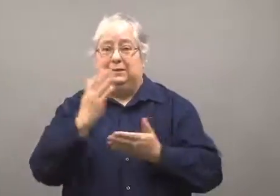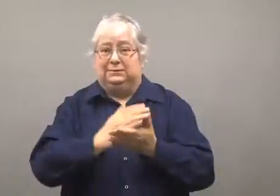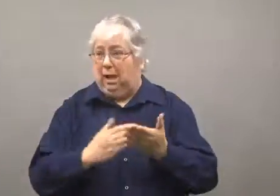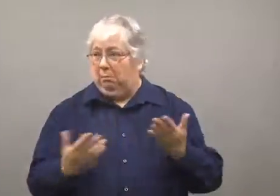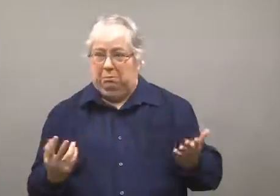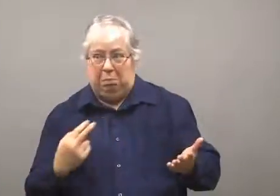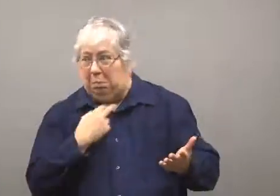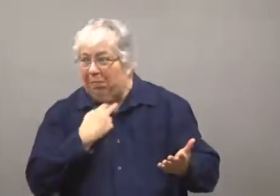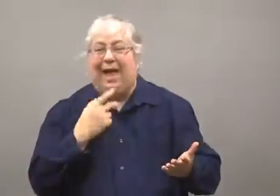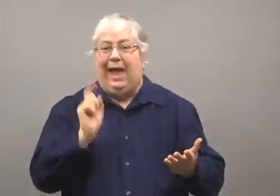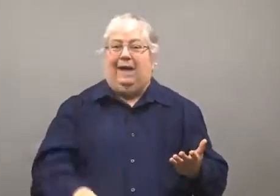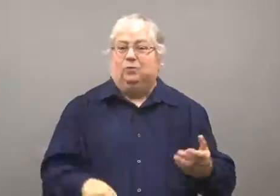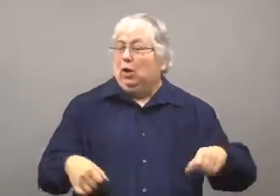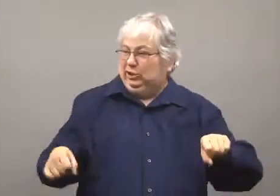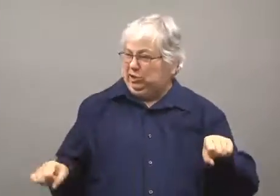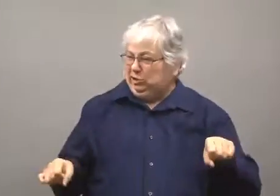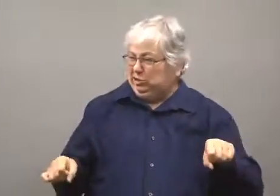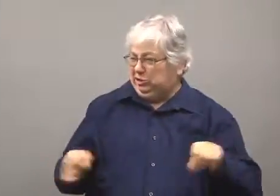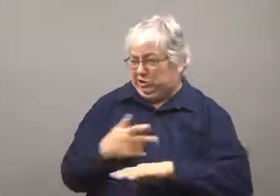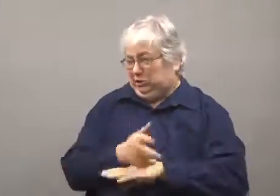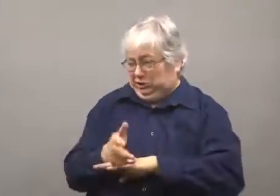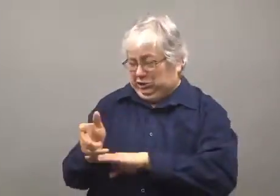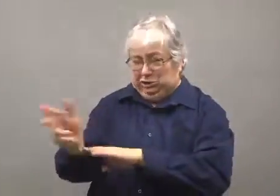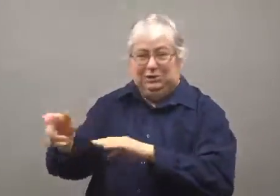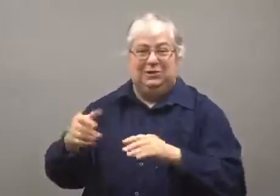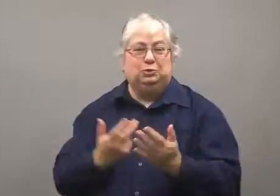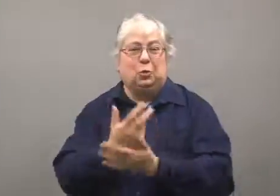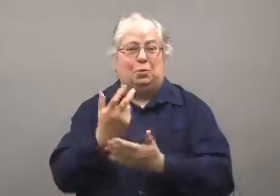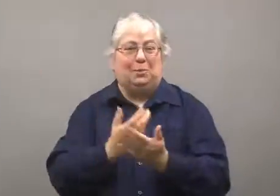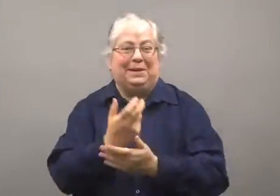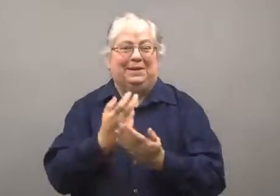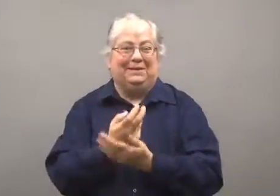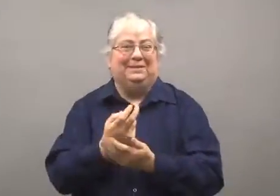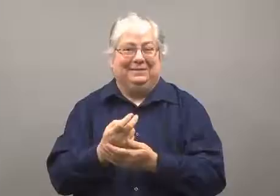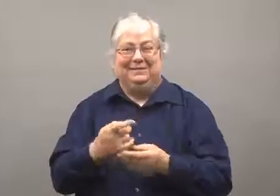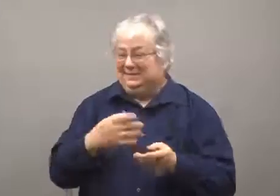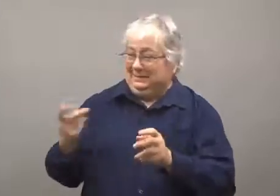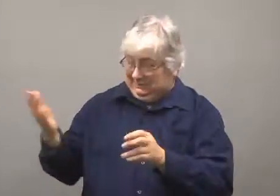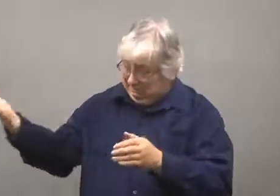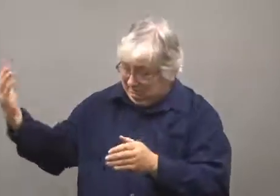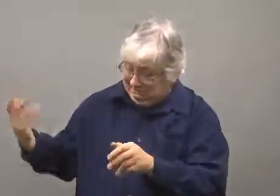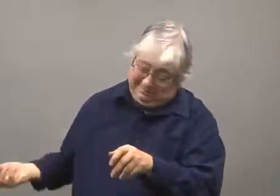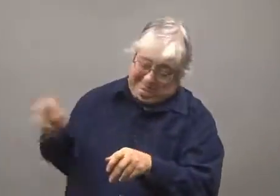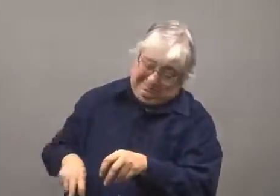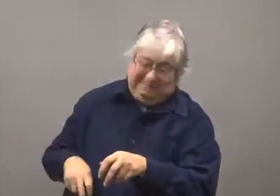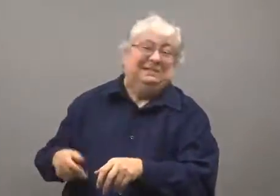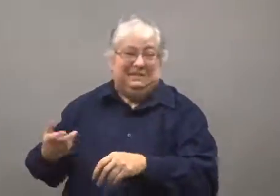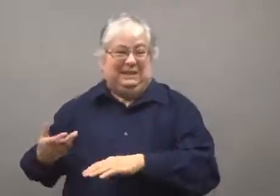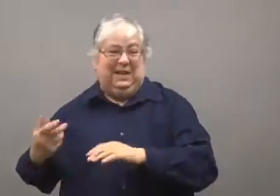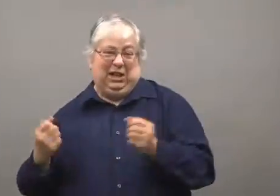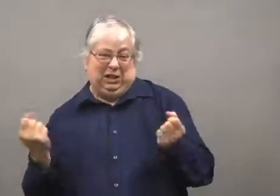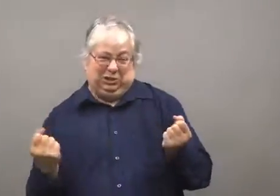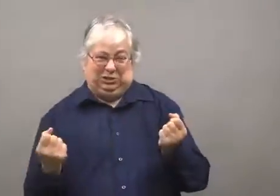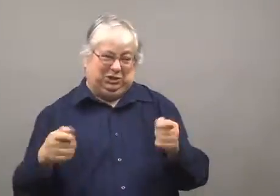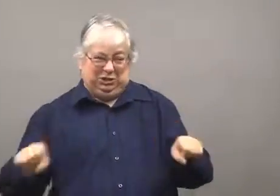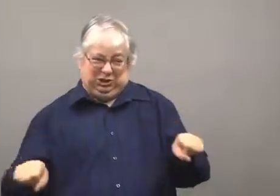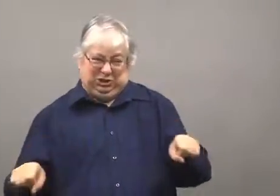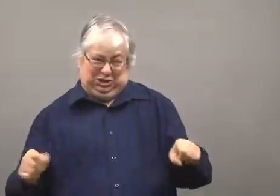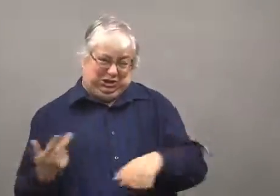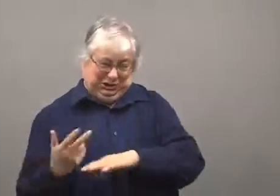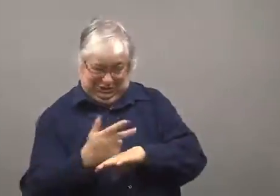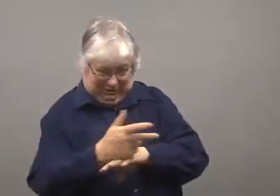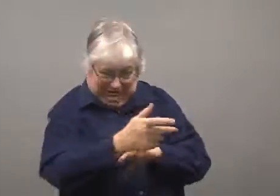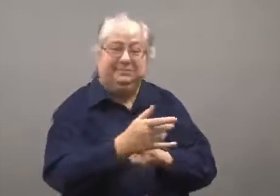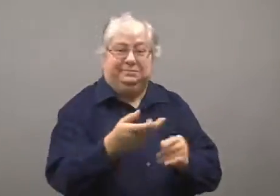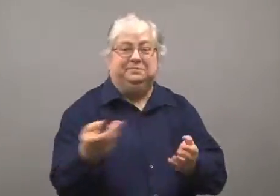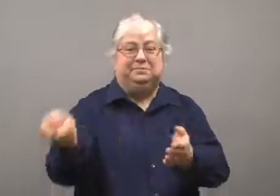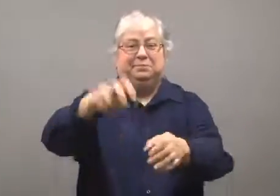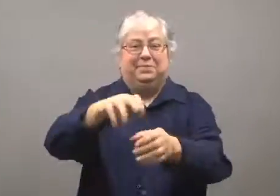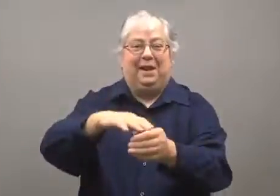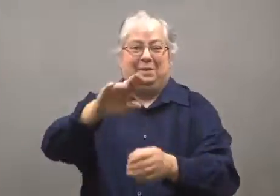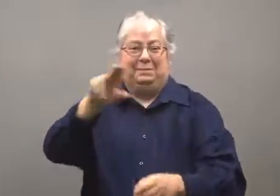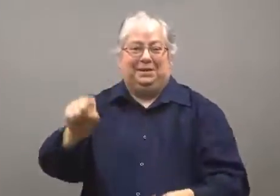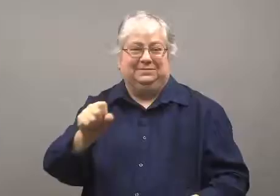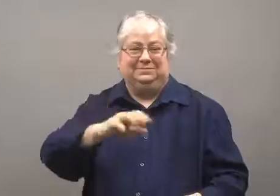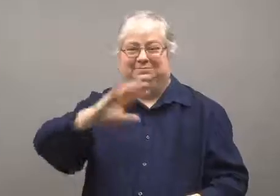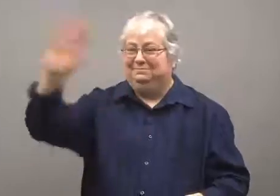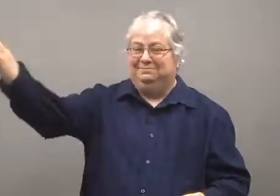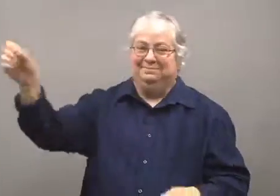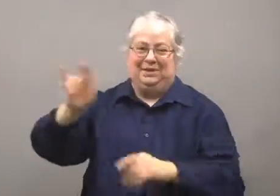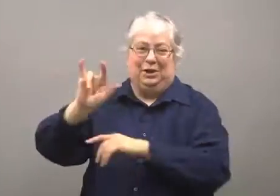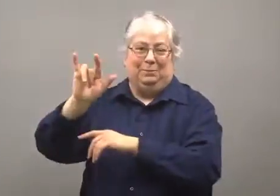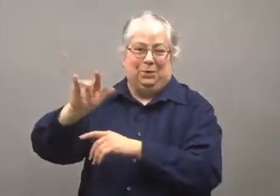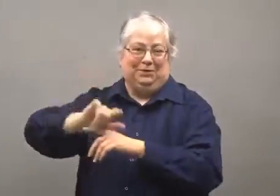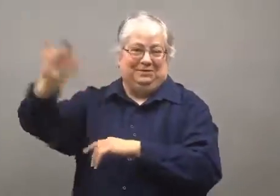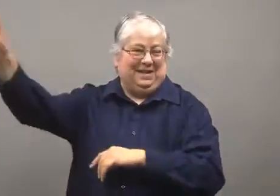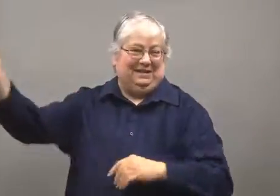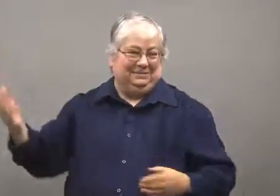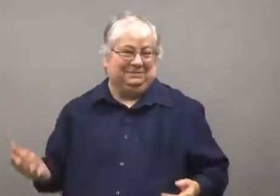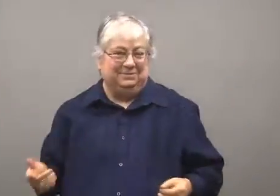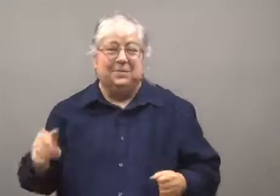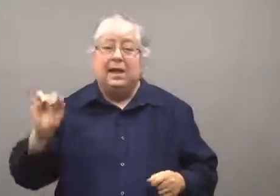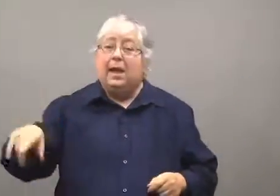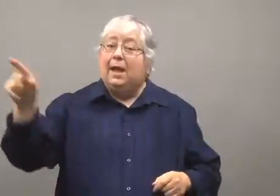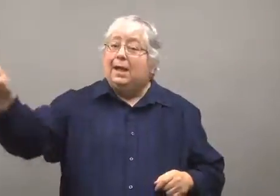Some had to be picked up on snowmobiles and brought to where the bus was.